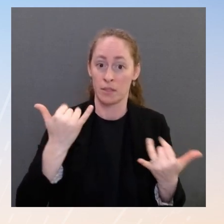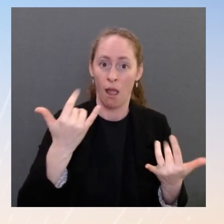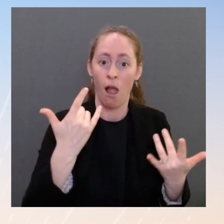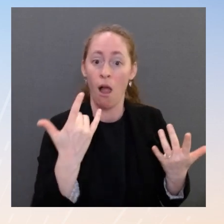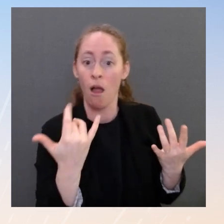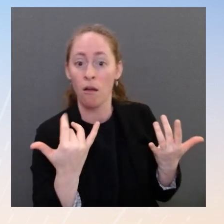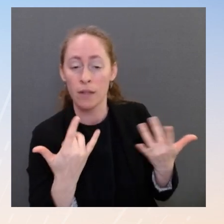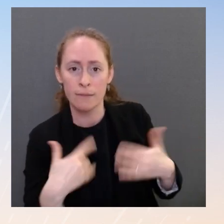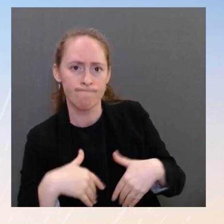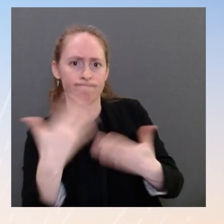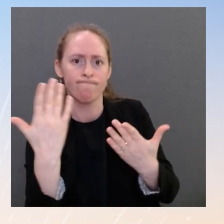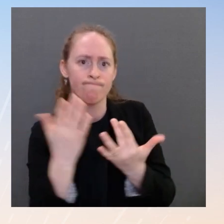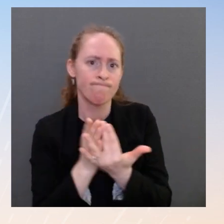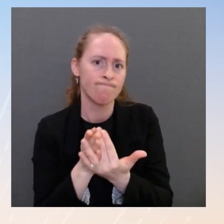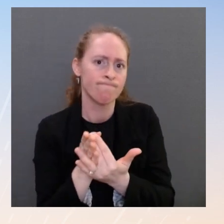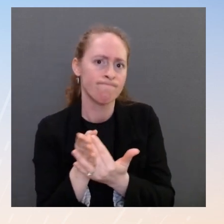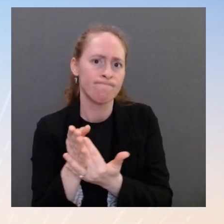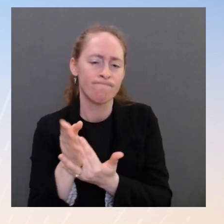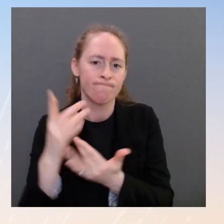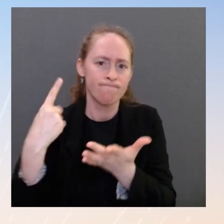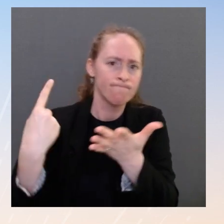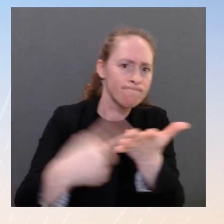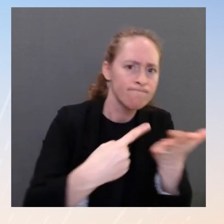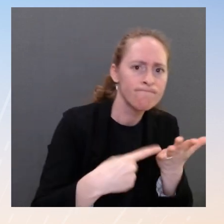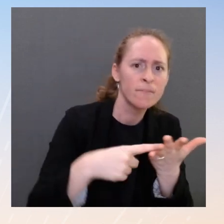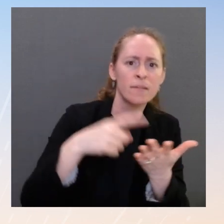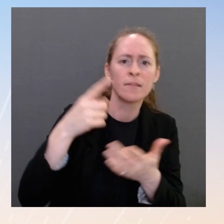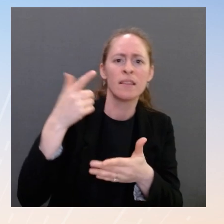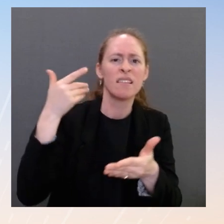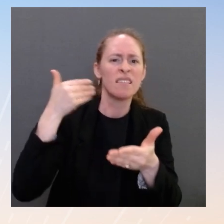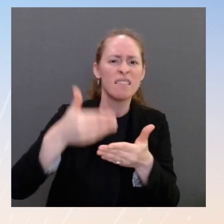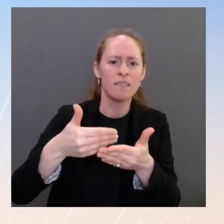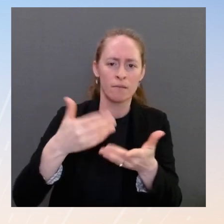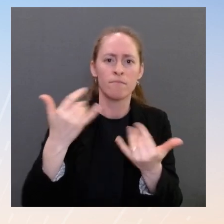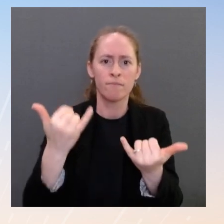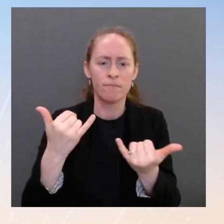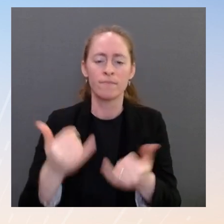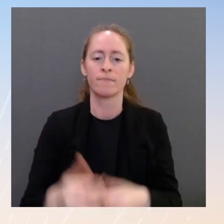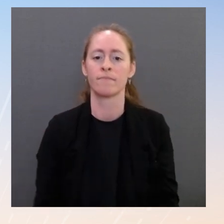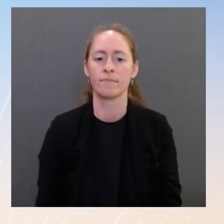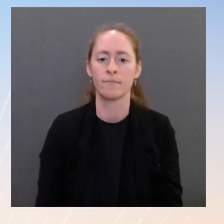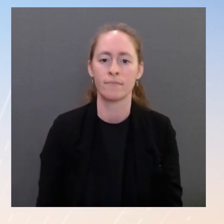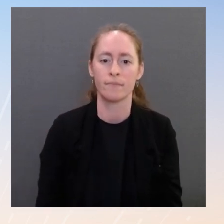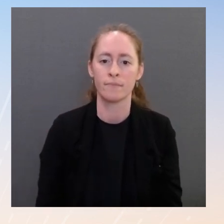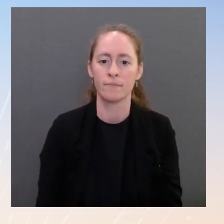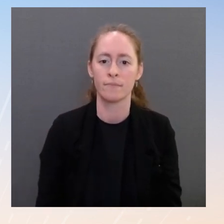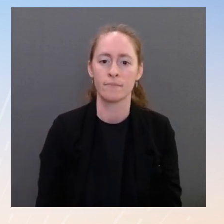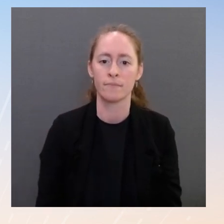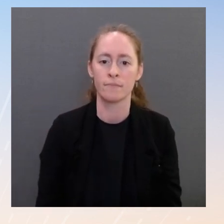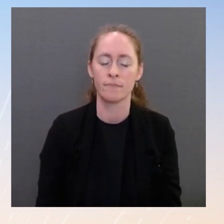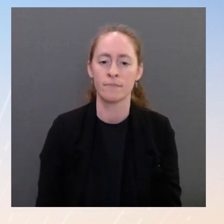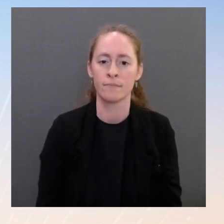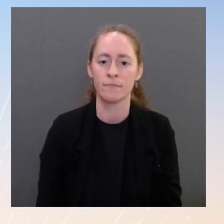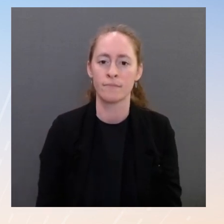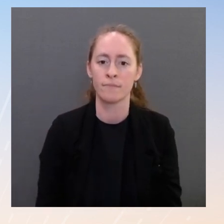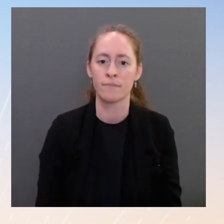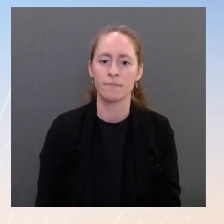And it will include, as our past packages have included, security or military assistance, humanitarian,